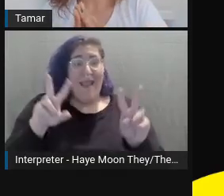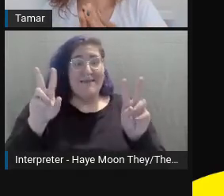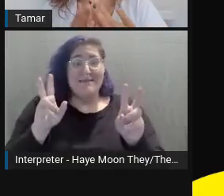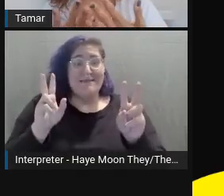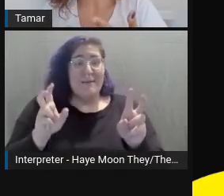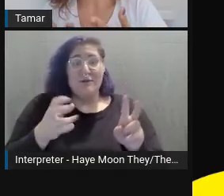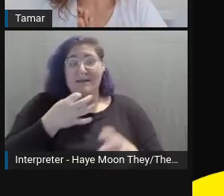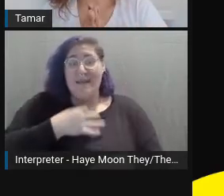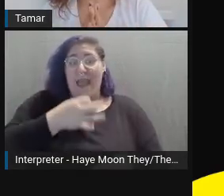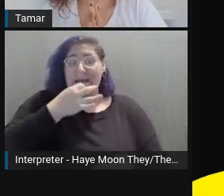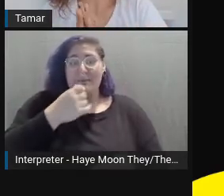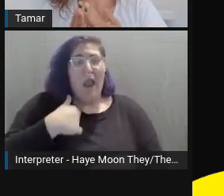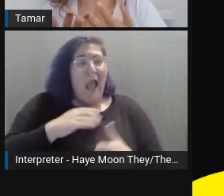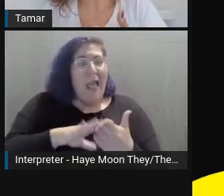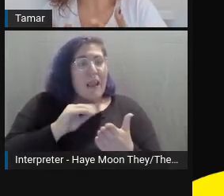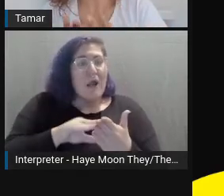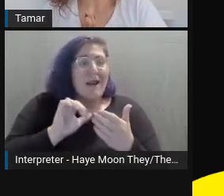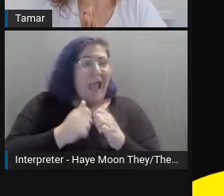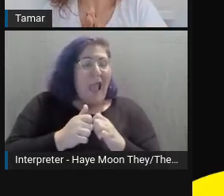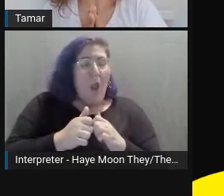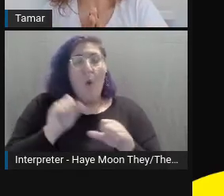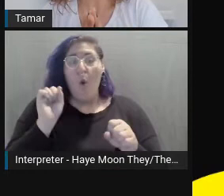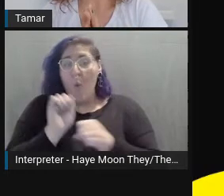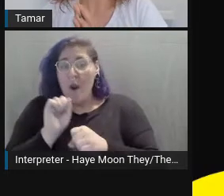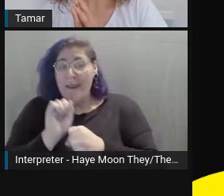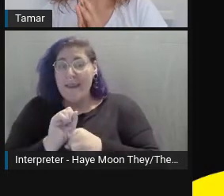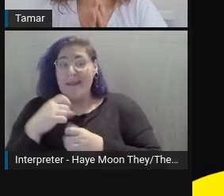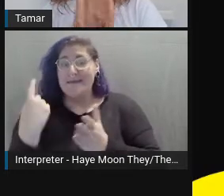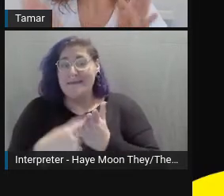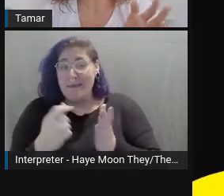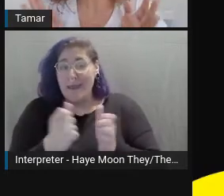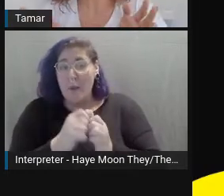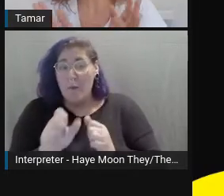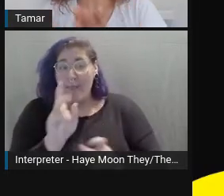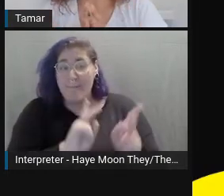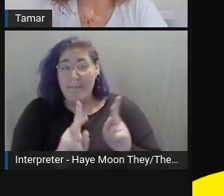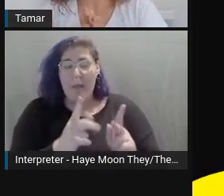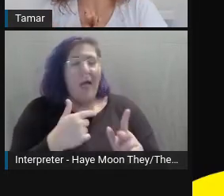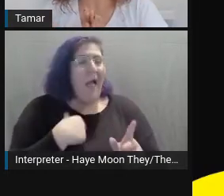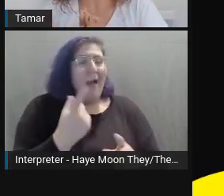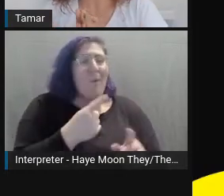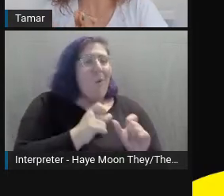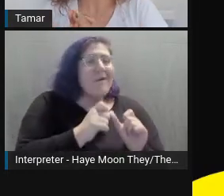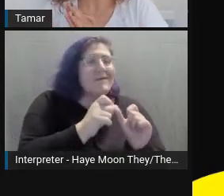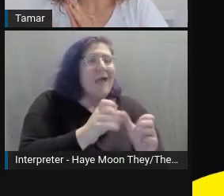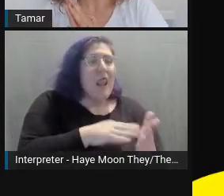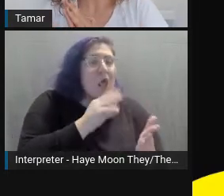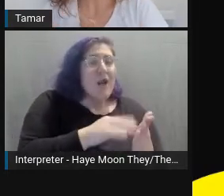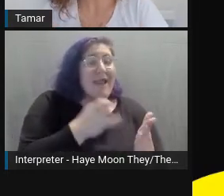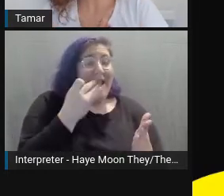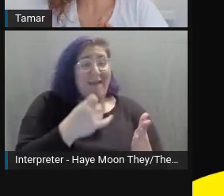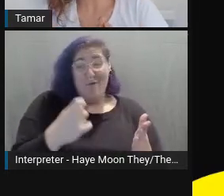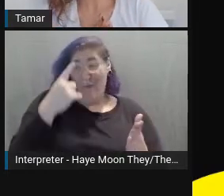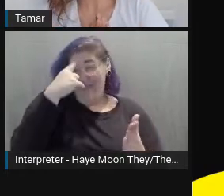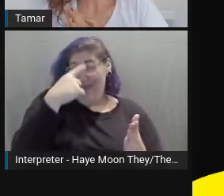and through speaking to people and through reading, and I keep learning. If there's anything here that you feel that I should expand upon